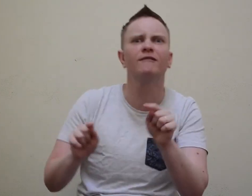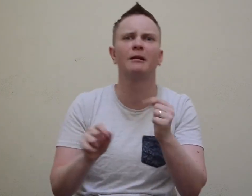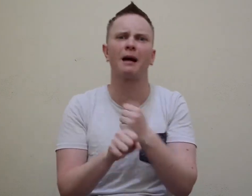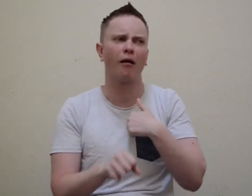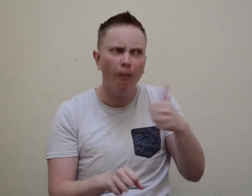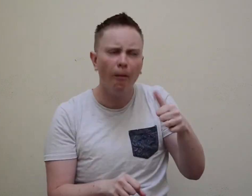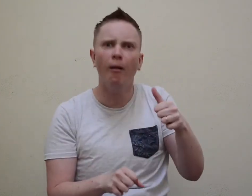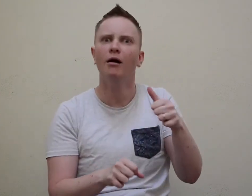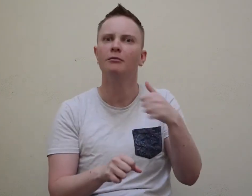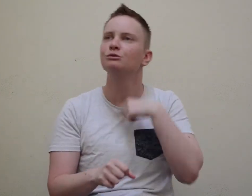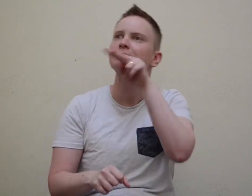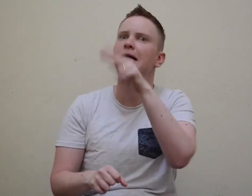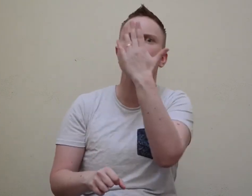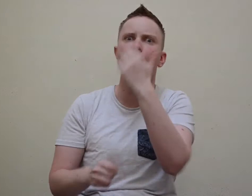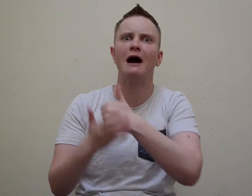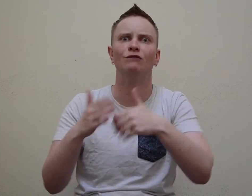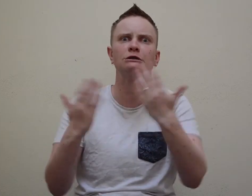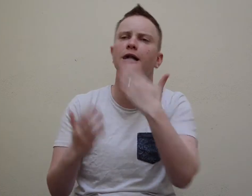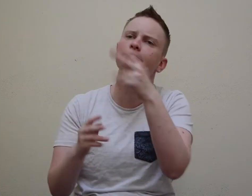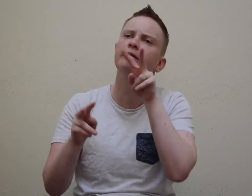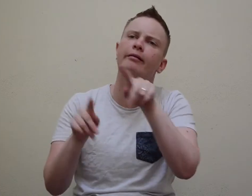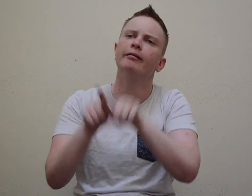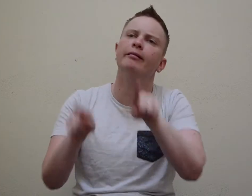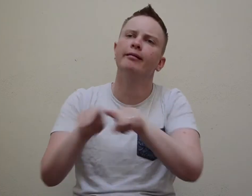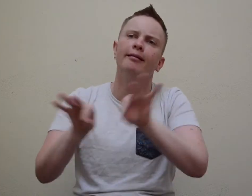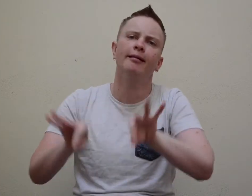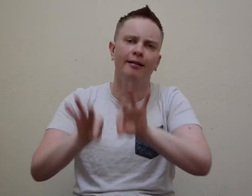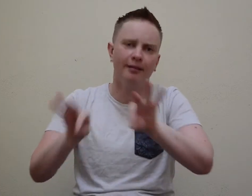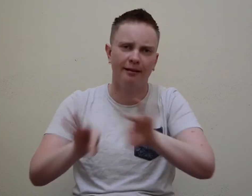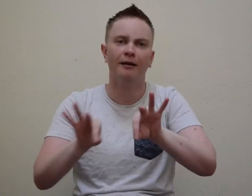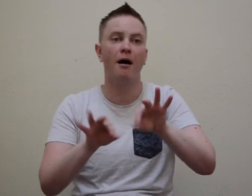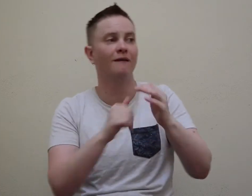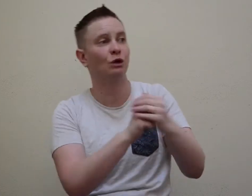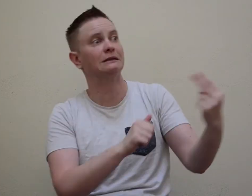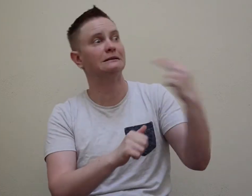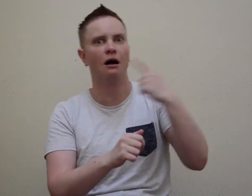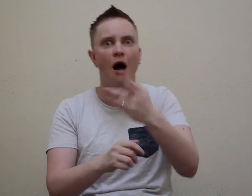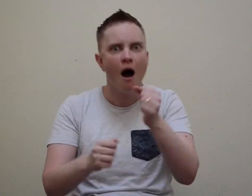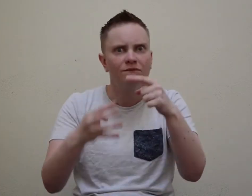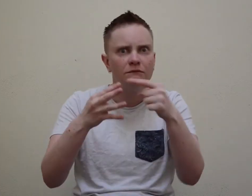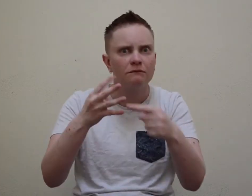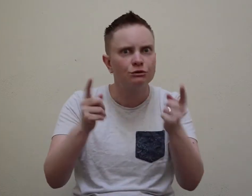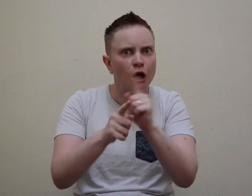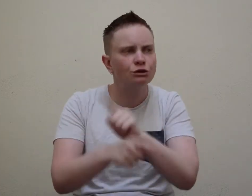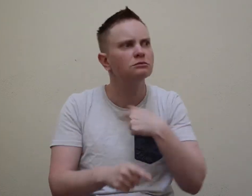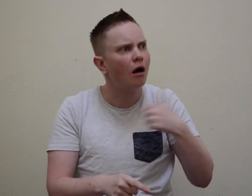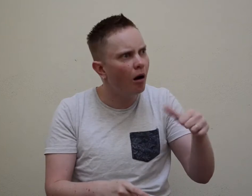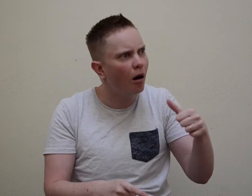some changes on you." Made me realize that, because I'm looking at myself in the mirror every day, I don't see those small changes. But friends who don't see me so often,